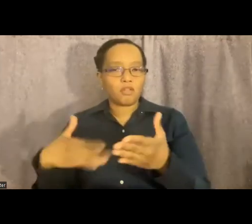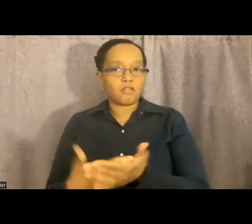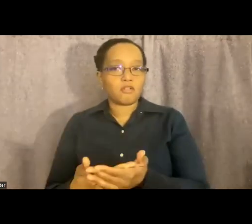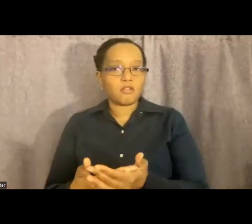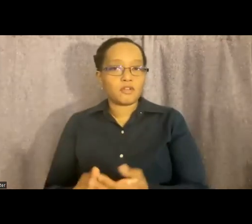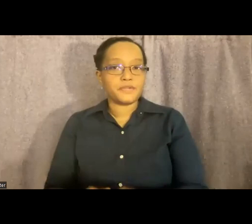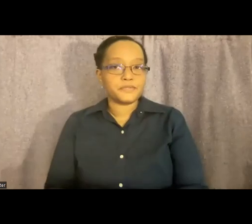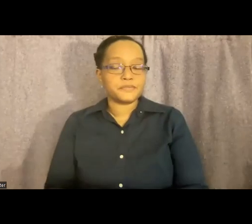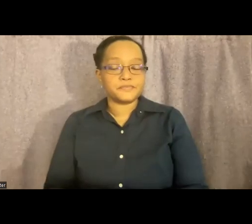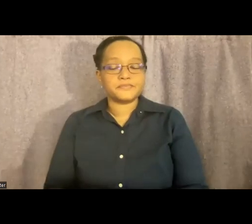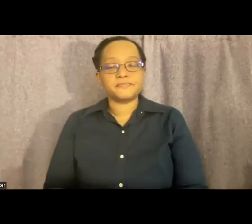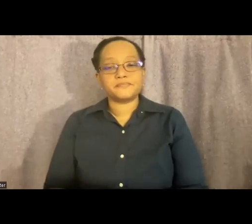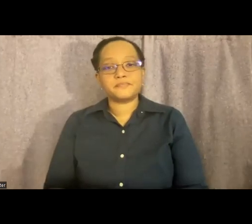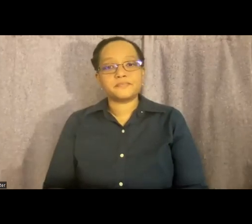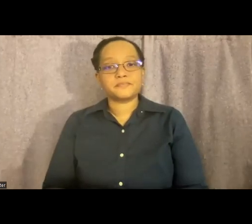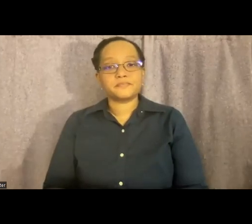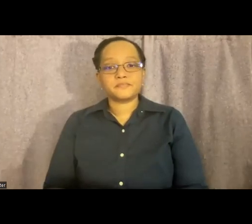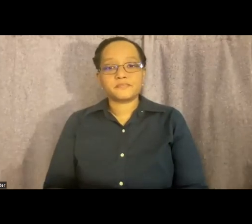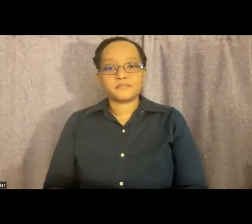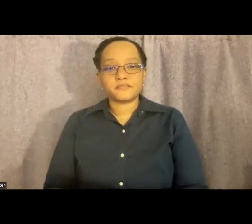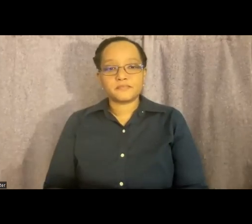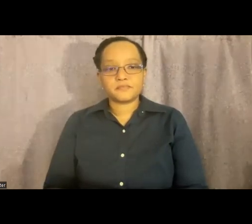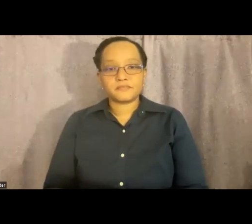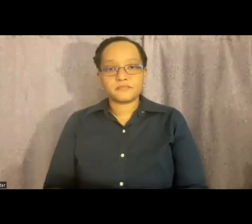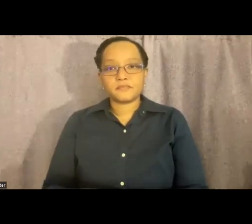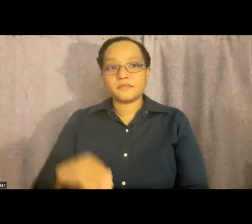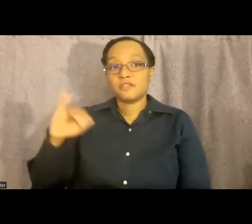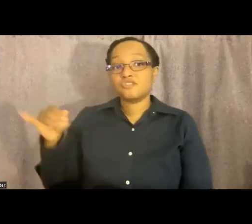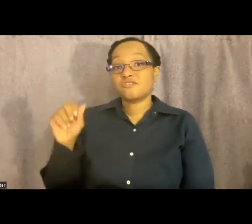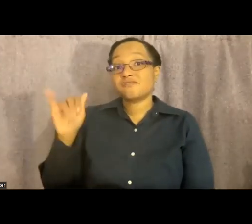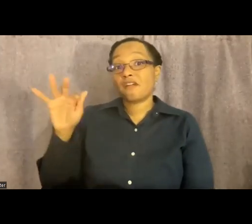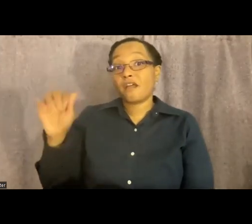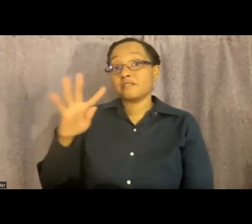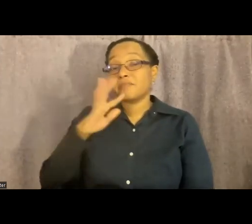Thank you so much, Elizabeth.